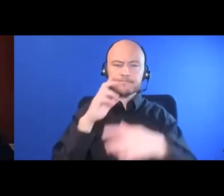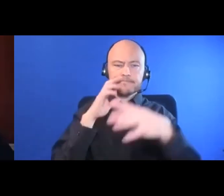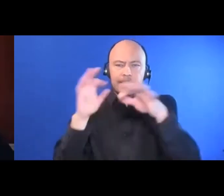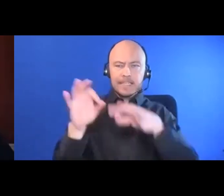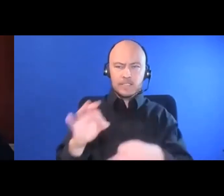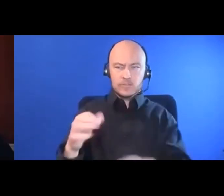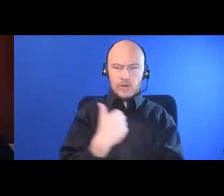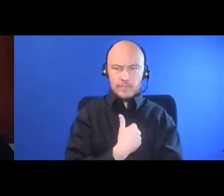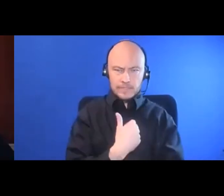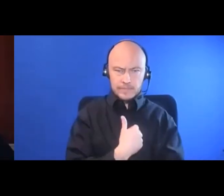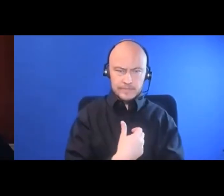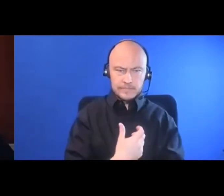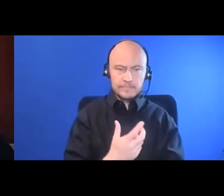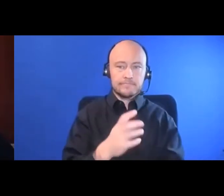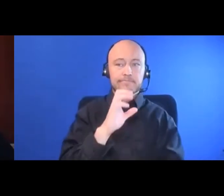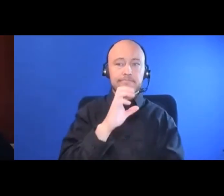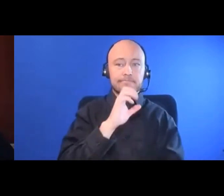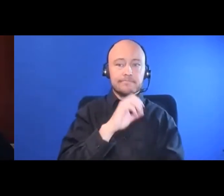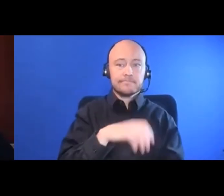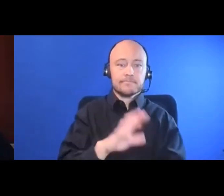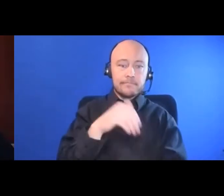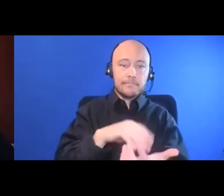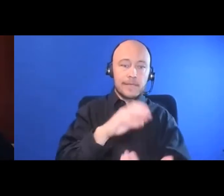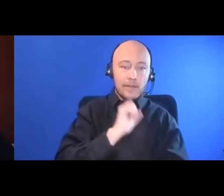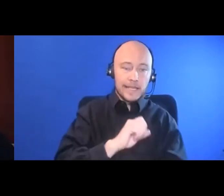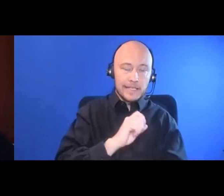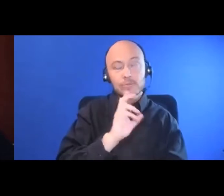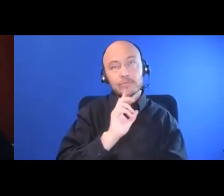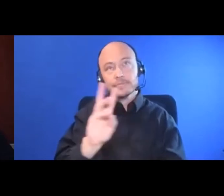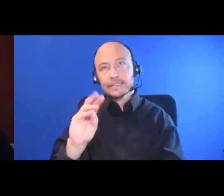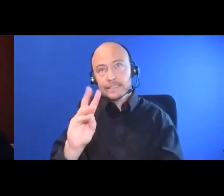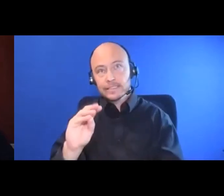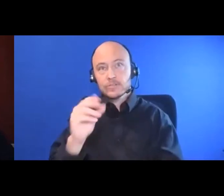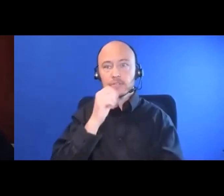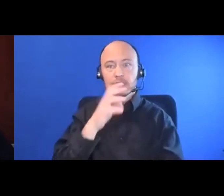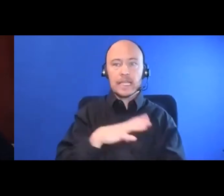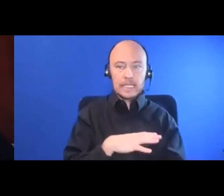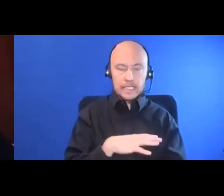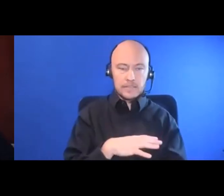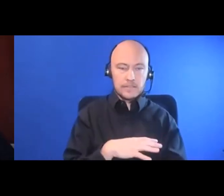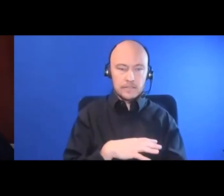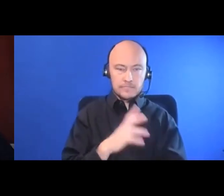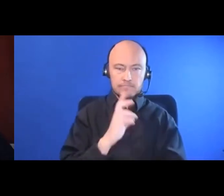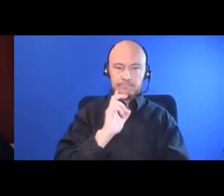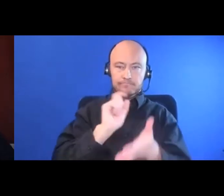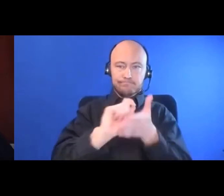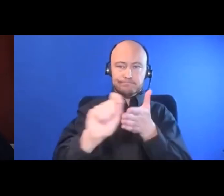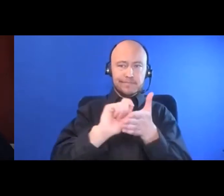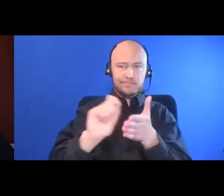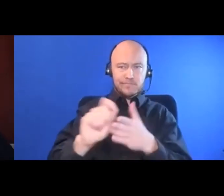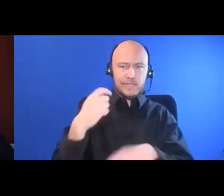I am a middle-aged, well actually, I'm a 60-year-old woman. I've been writing since undergrad